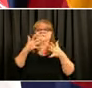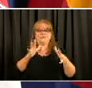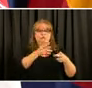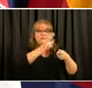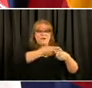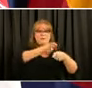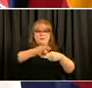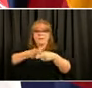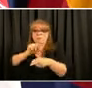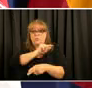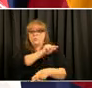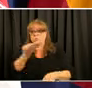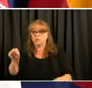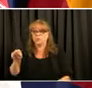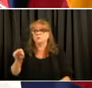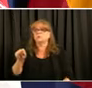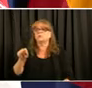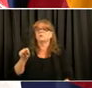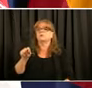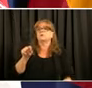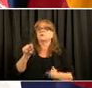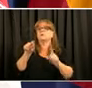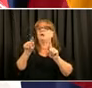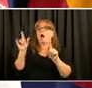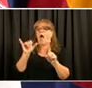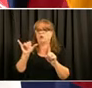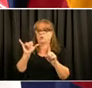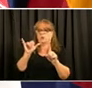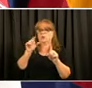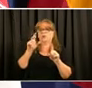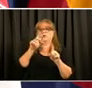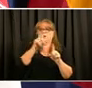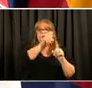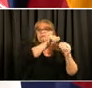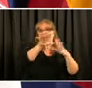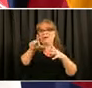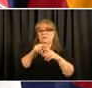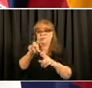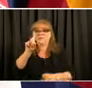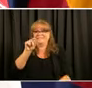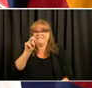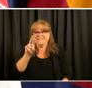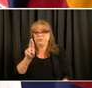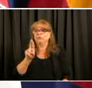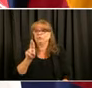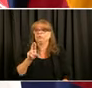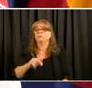of cases in the denver metro area more broadly so it's really going to be the places where we have